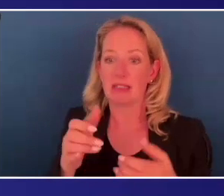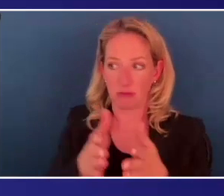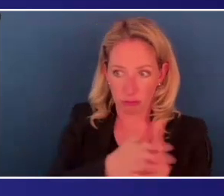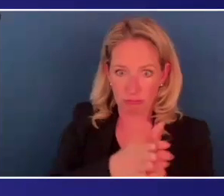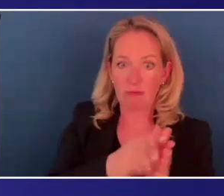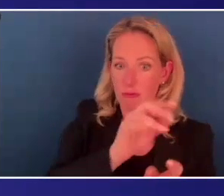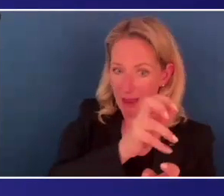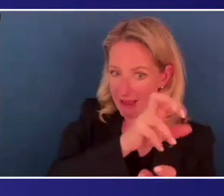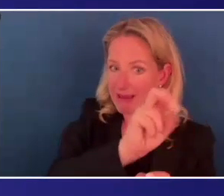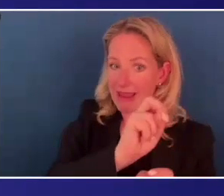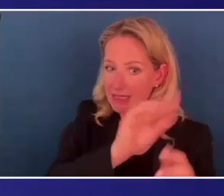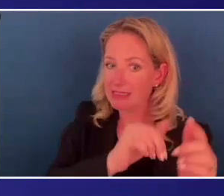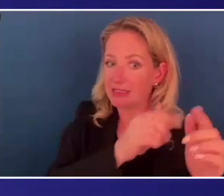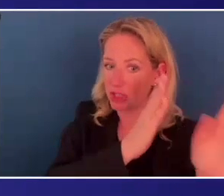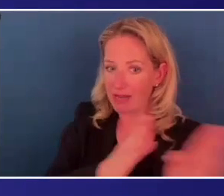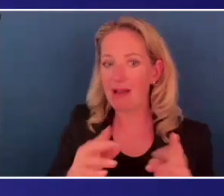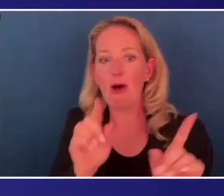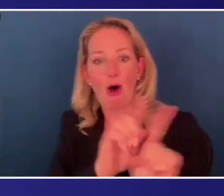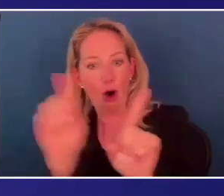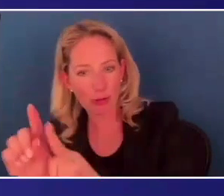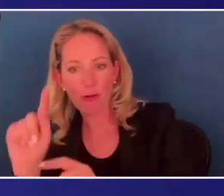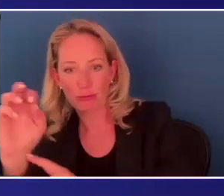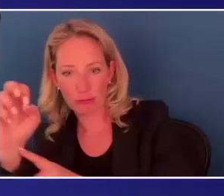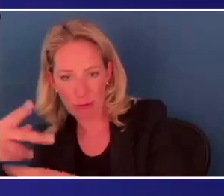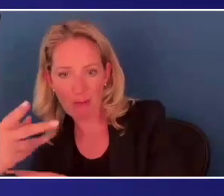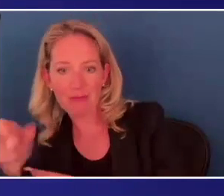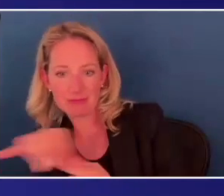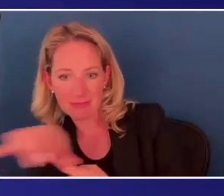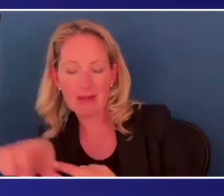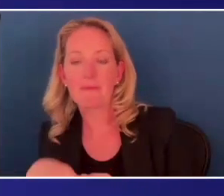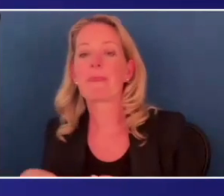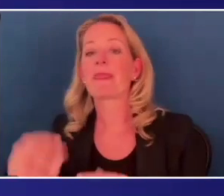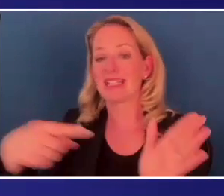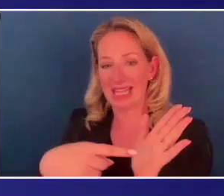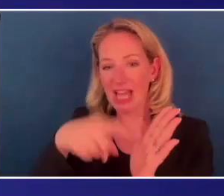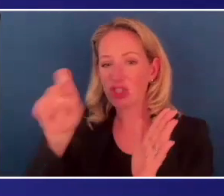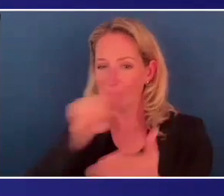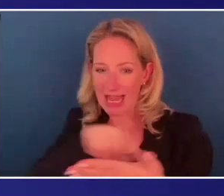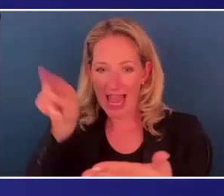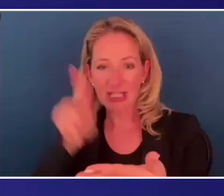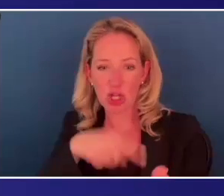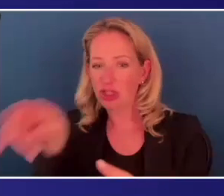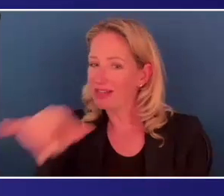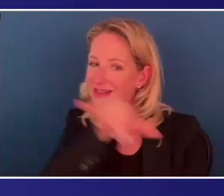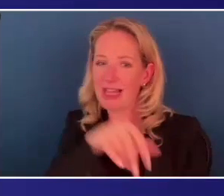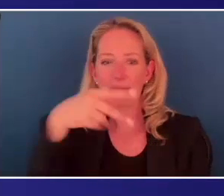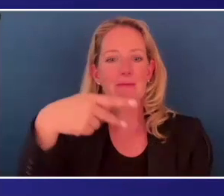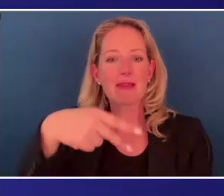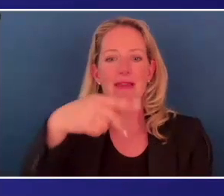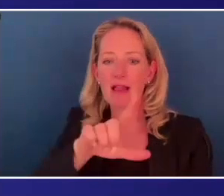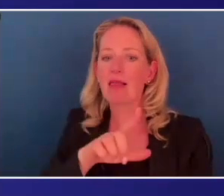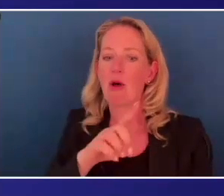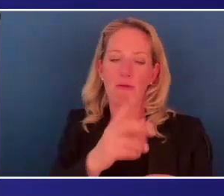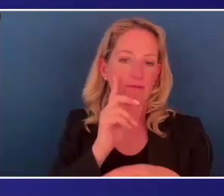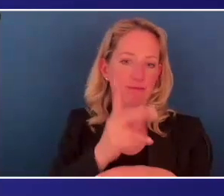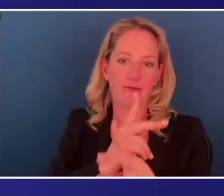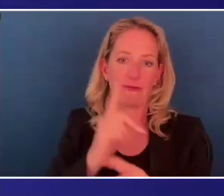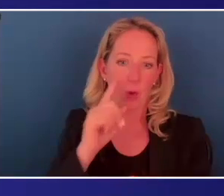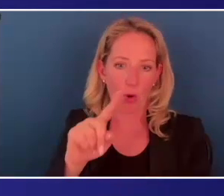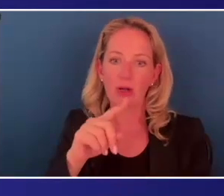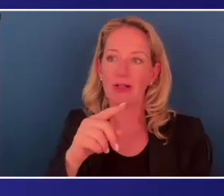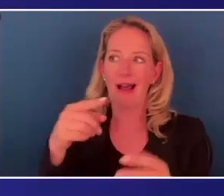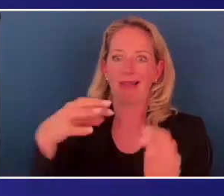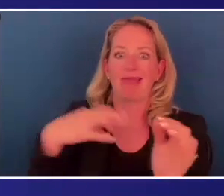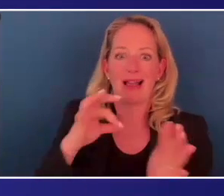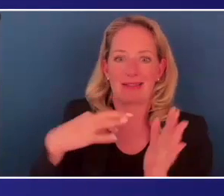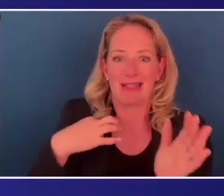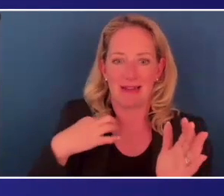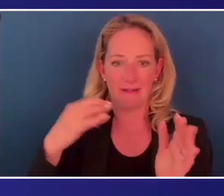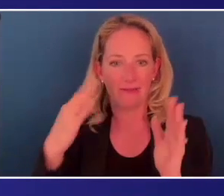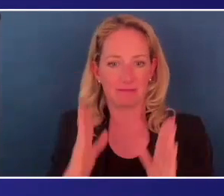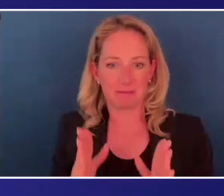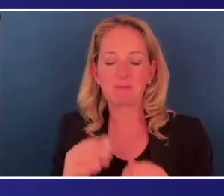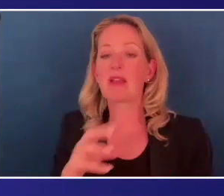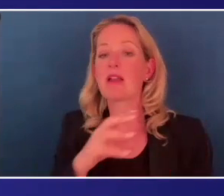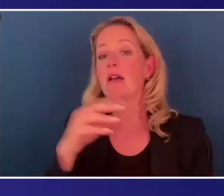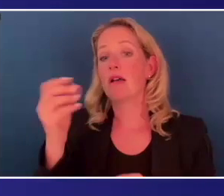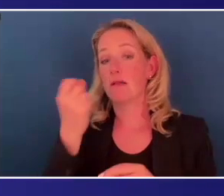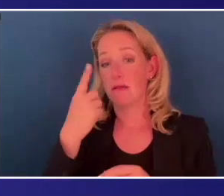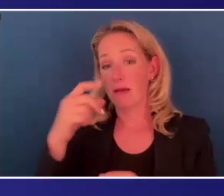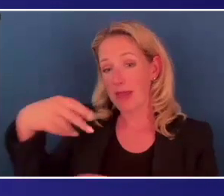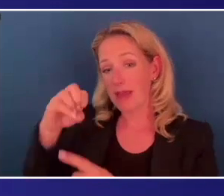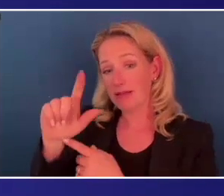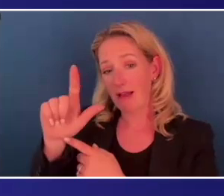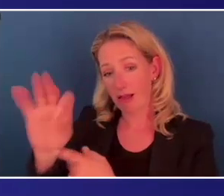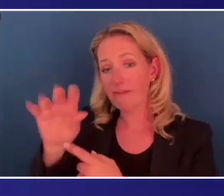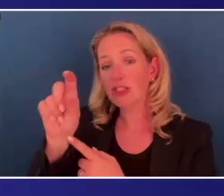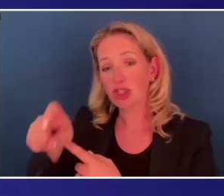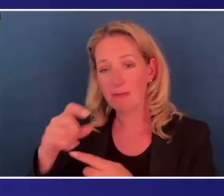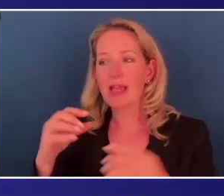The debt should be cancelled just as the PPP loans were for elected officials. But in the meantime, reimagine the PSLF process so that it is intentionally equitable and not performatively so.